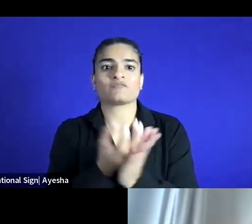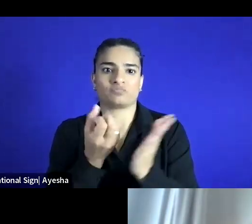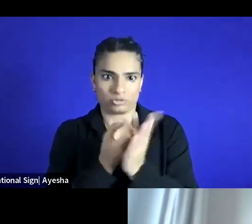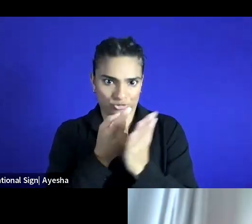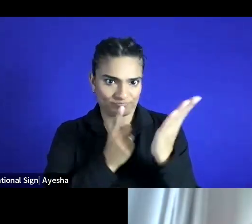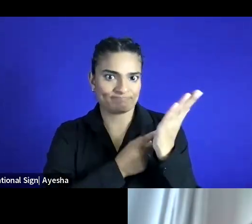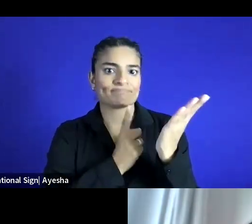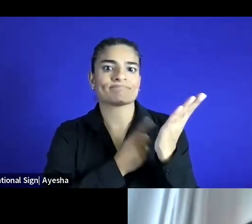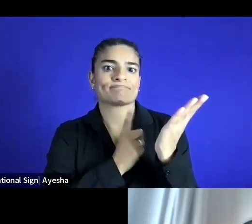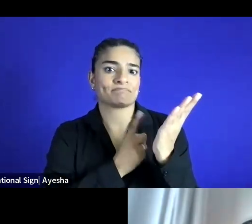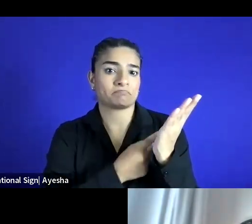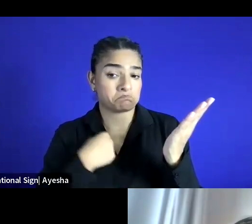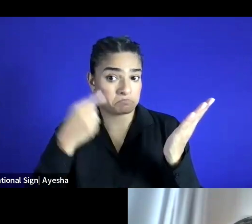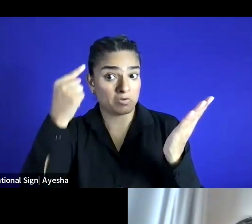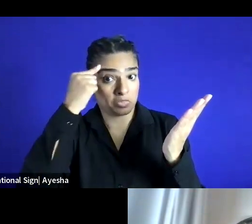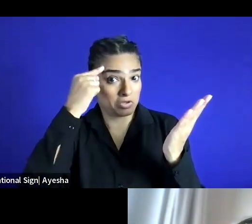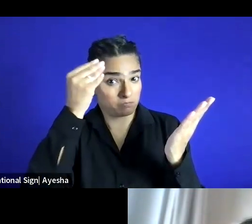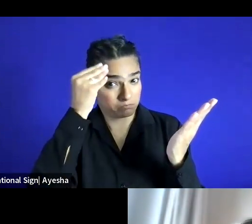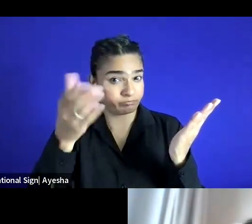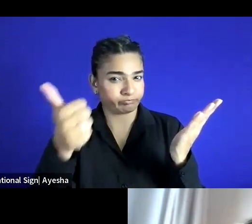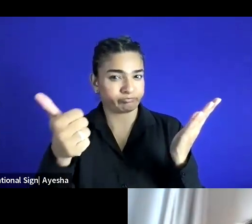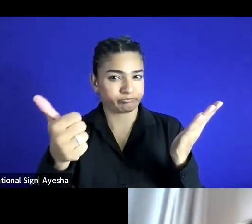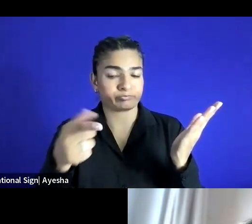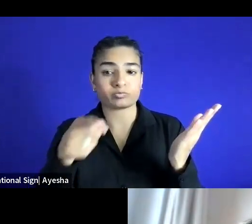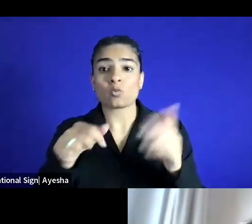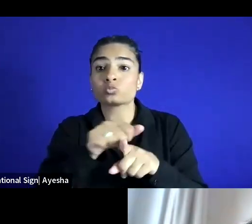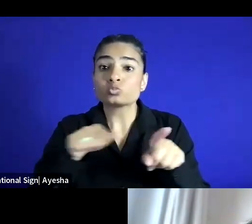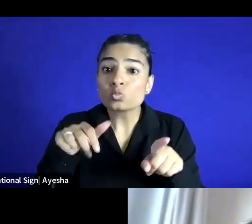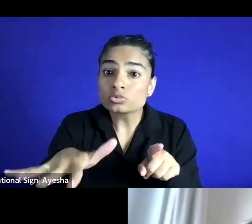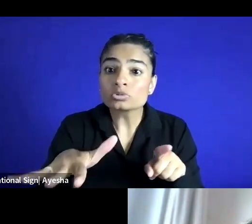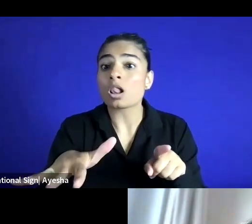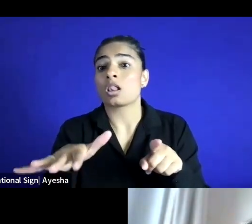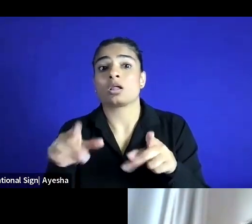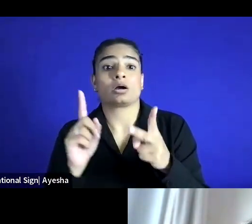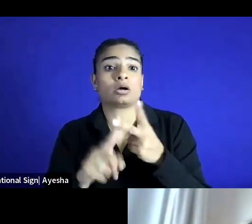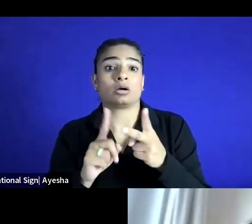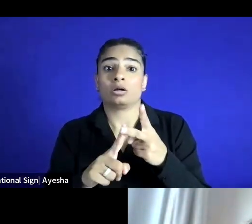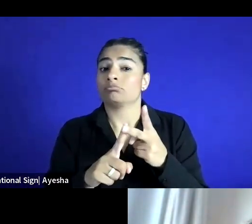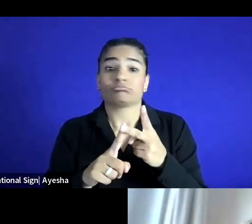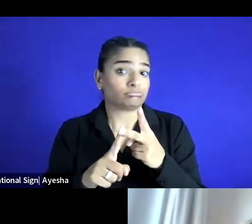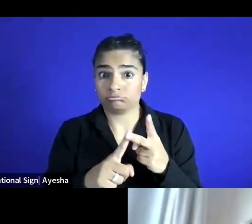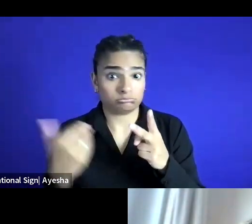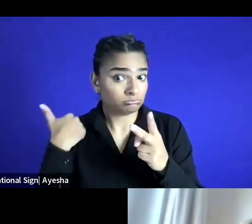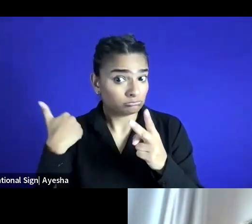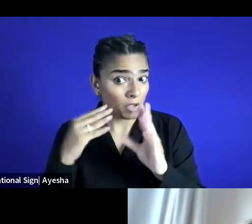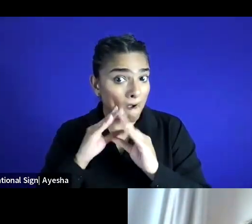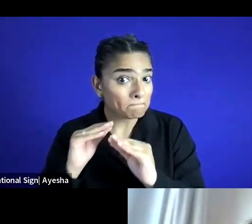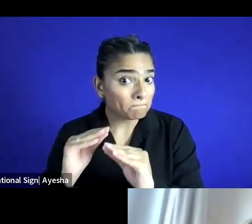So if you can't, if you don't hear from us in but your questions and enough time that you need,